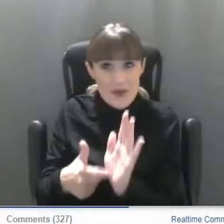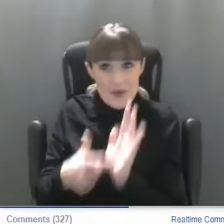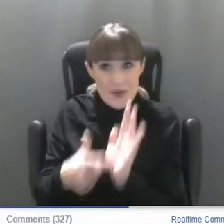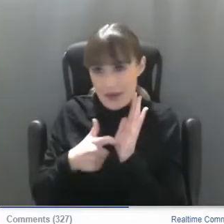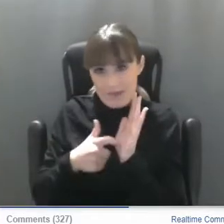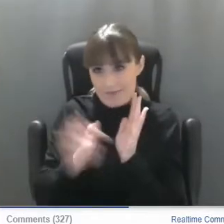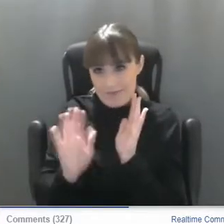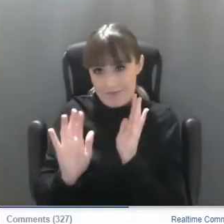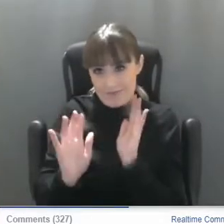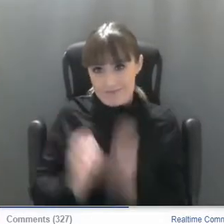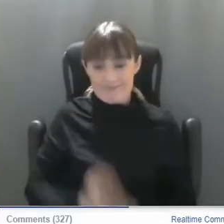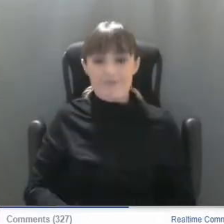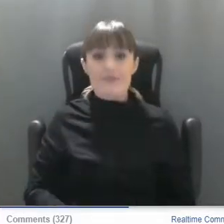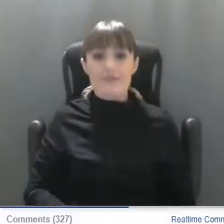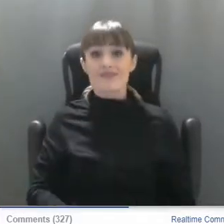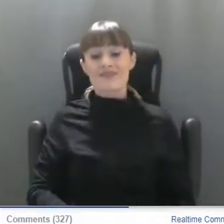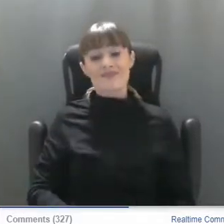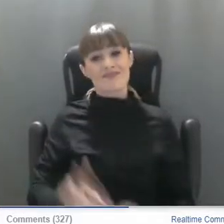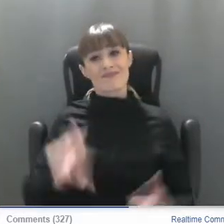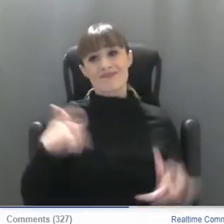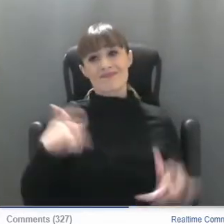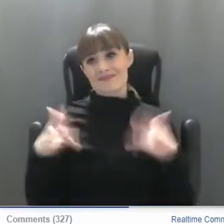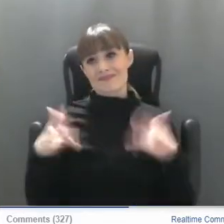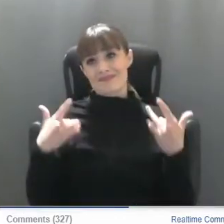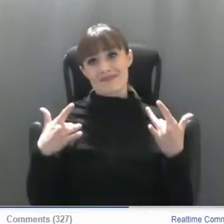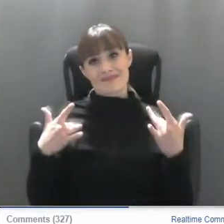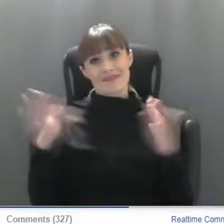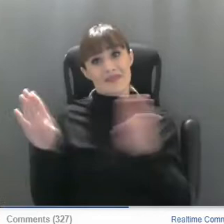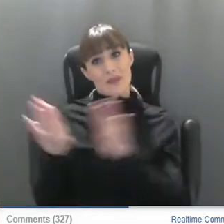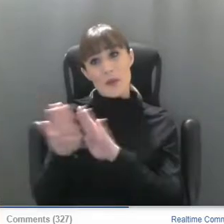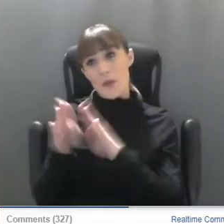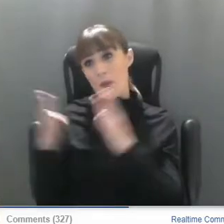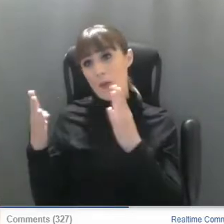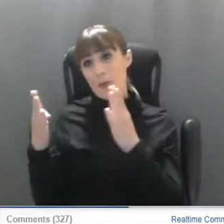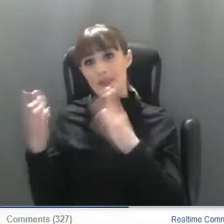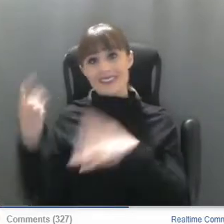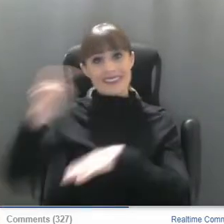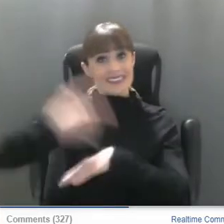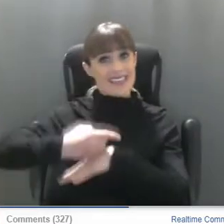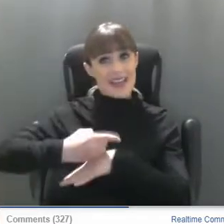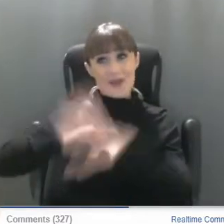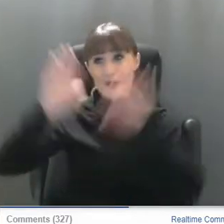And we're so grateful that everyone really did follow all the guidelines and